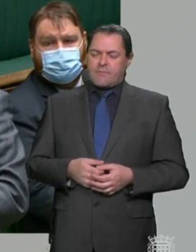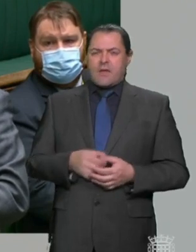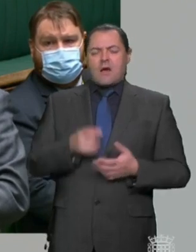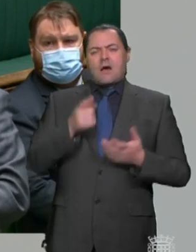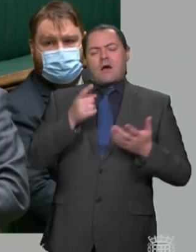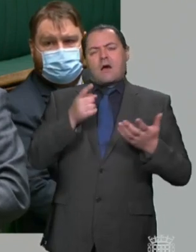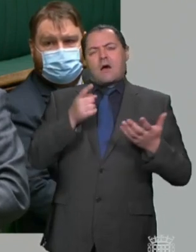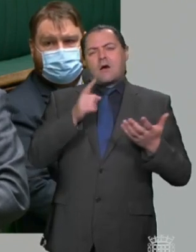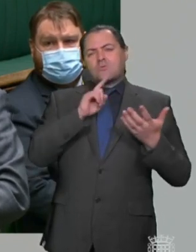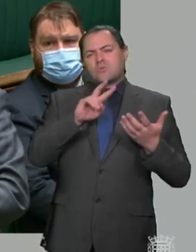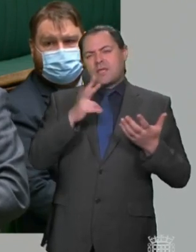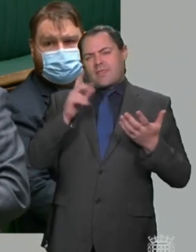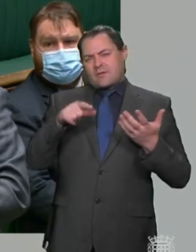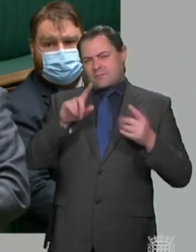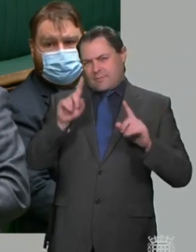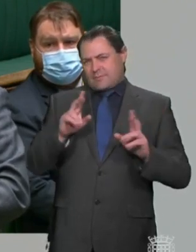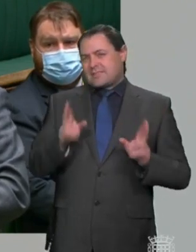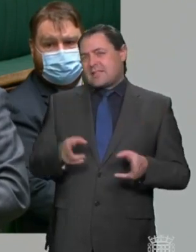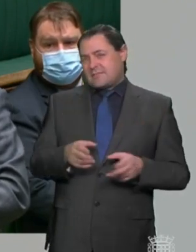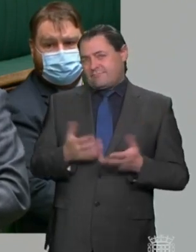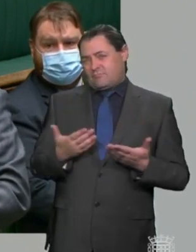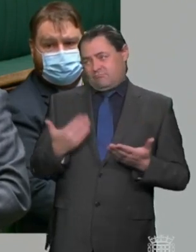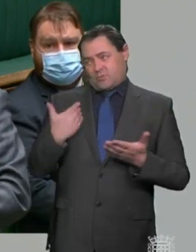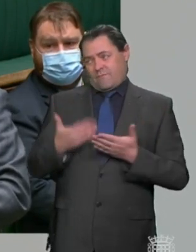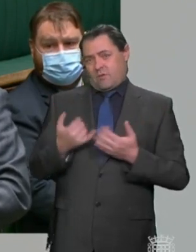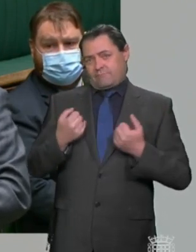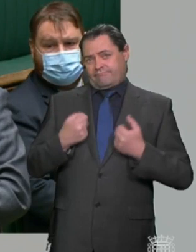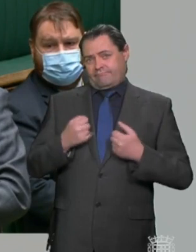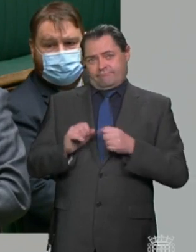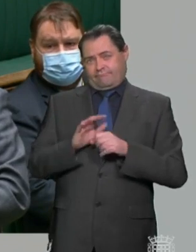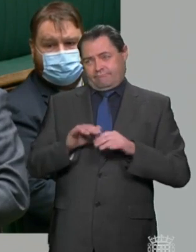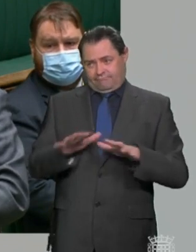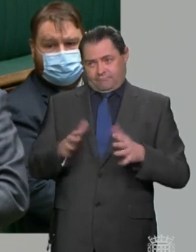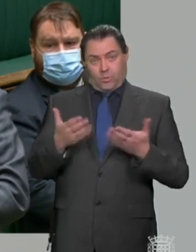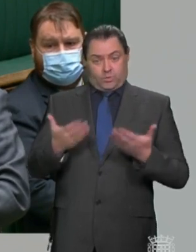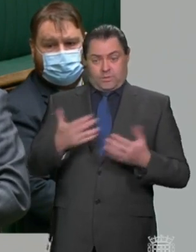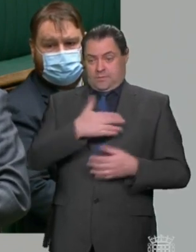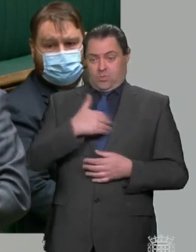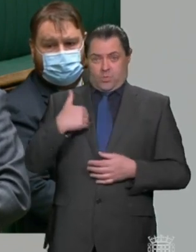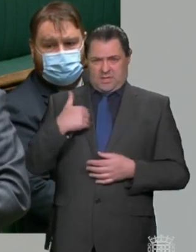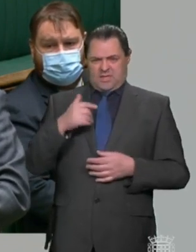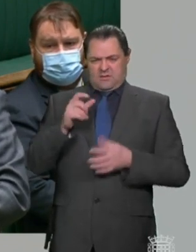This morning the Prime Minister’s most senior former adviser, Dominic Cummings, apologised on